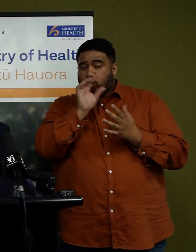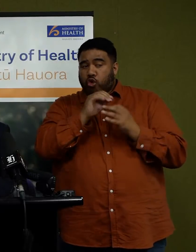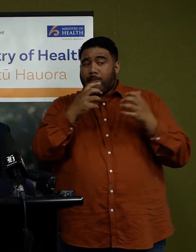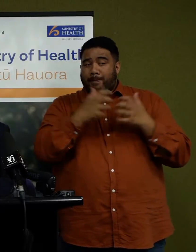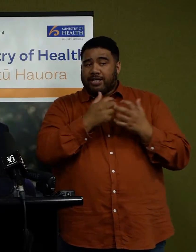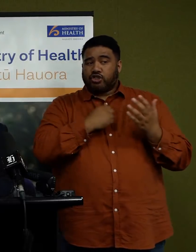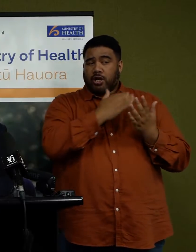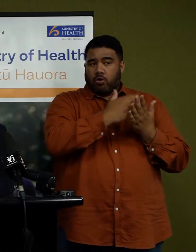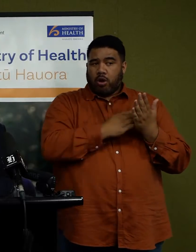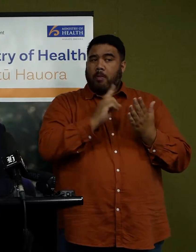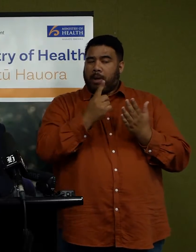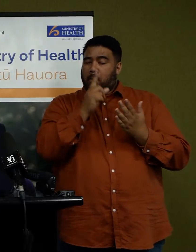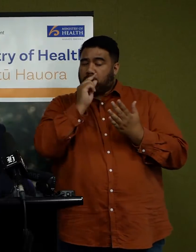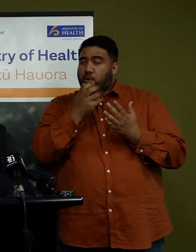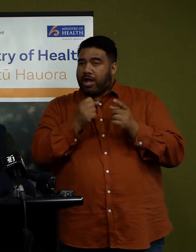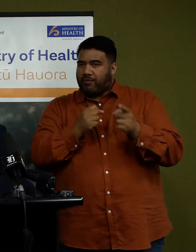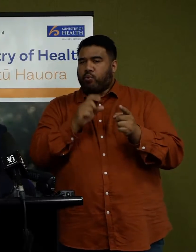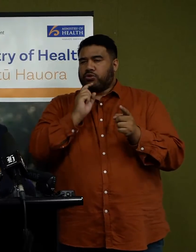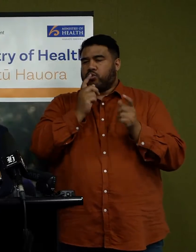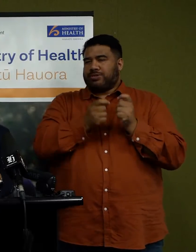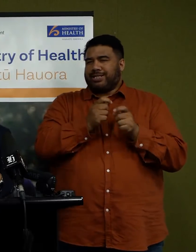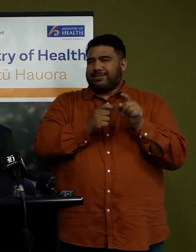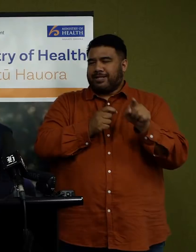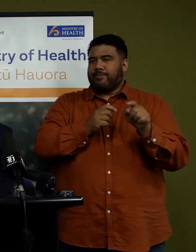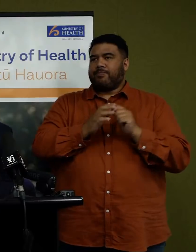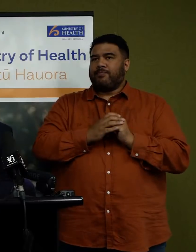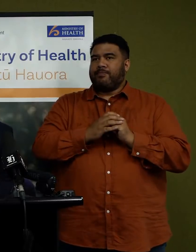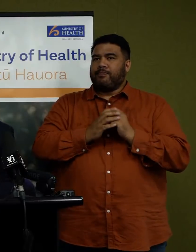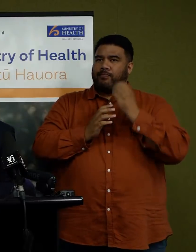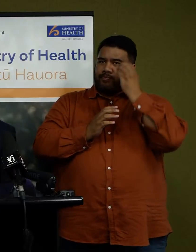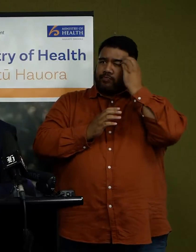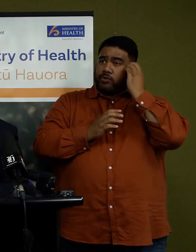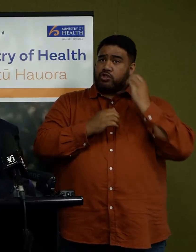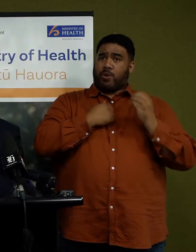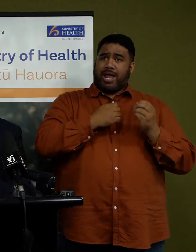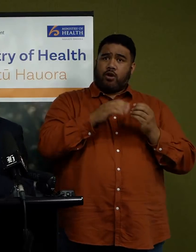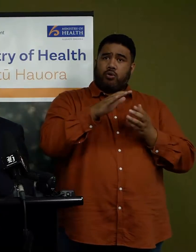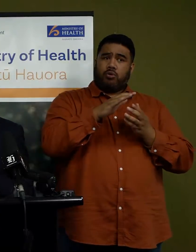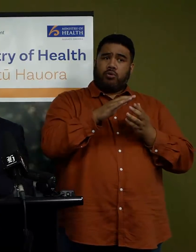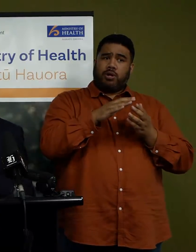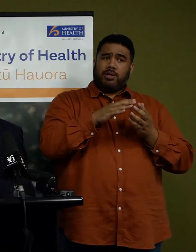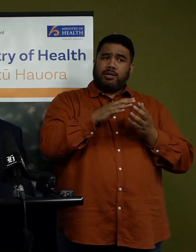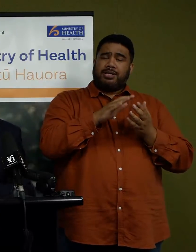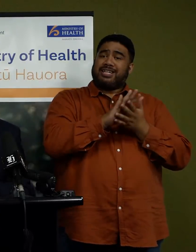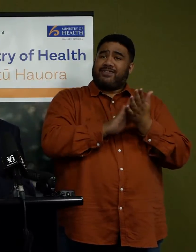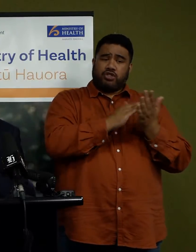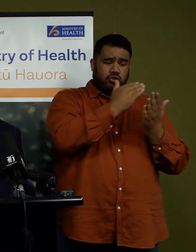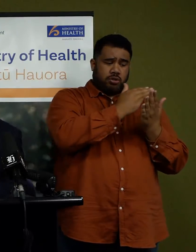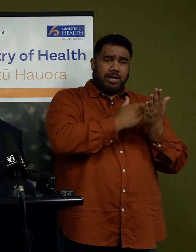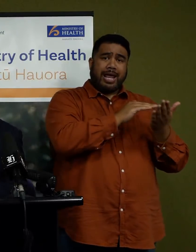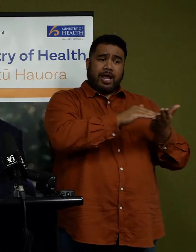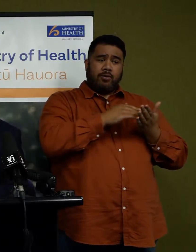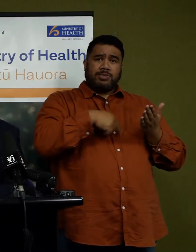we talked about the fact that while we are guided by the case definition, and contrary to some commentary, it is not rigid.